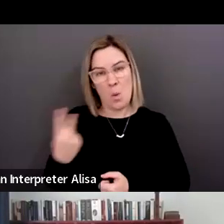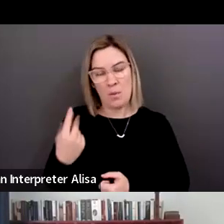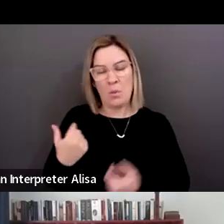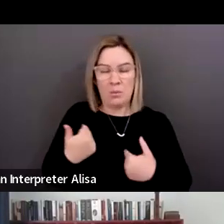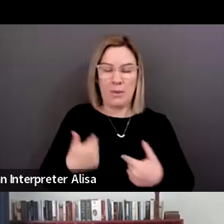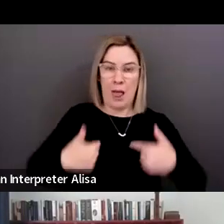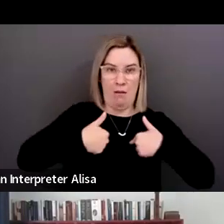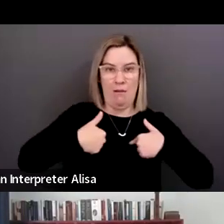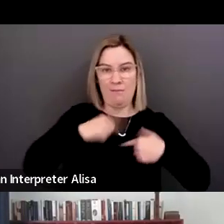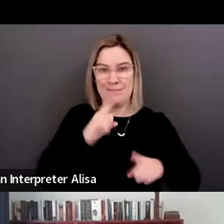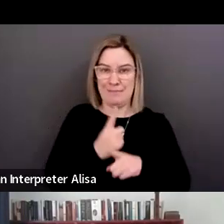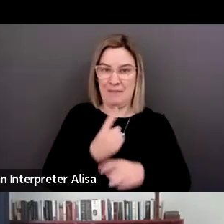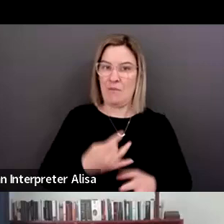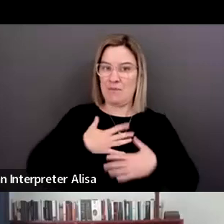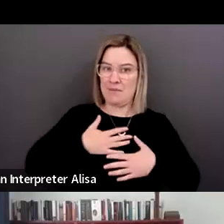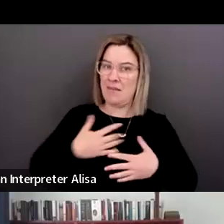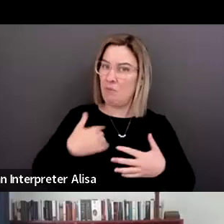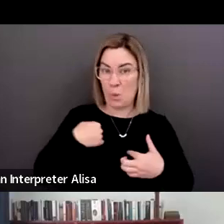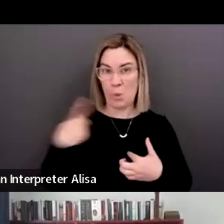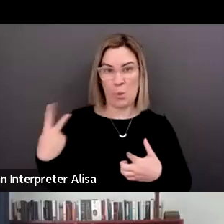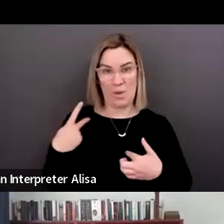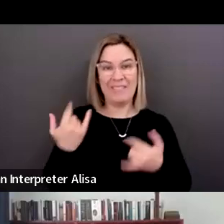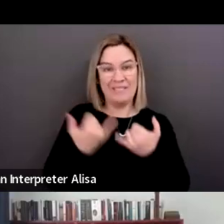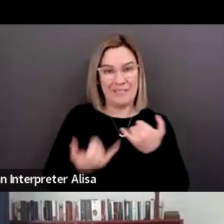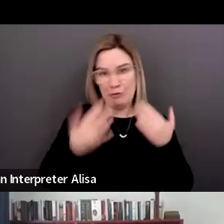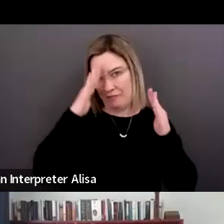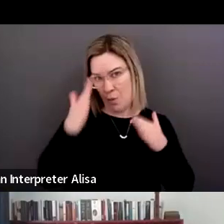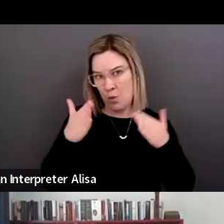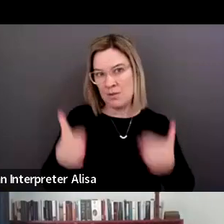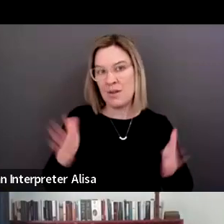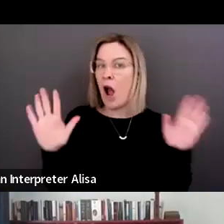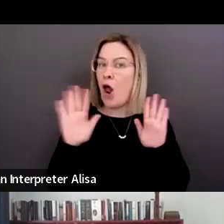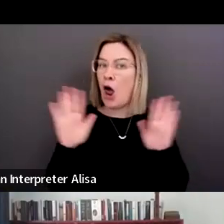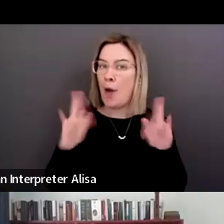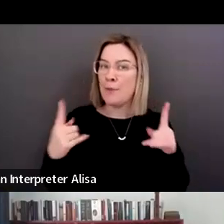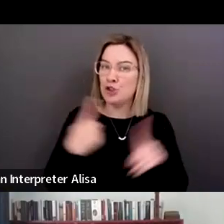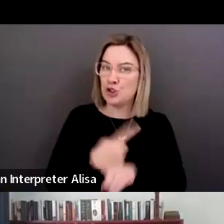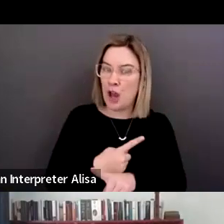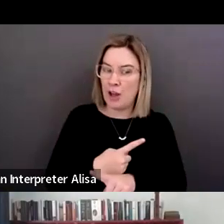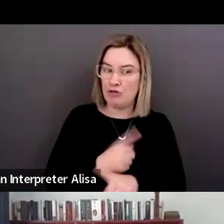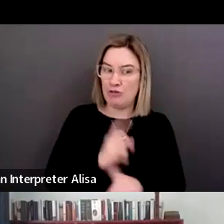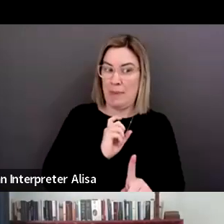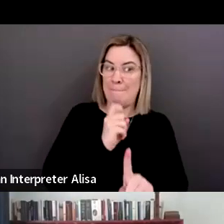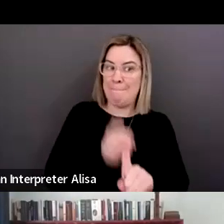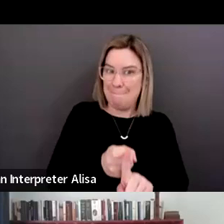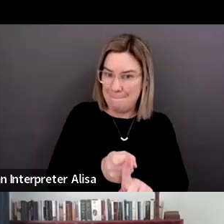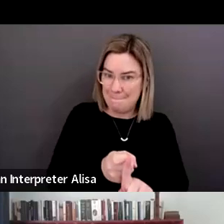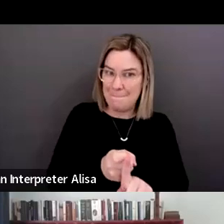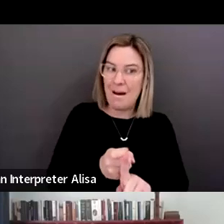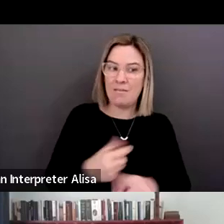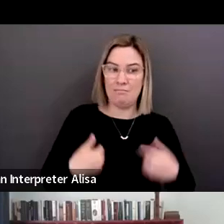bringing us on as subcontractors and what sort of influence we had. And we